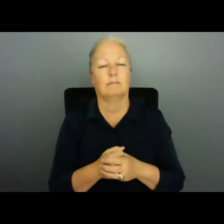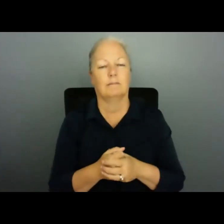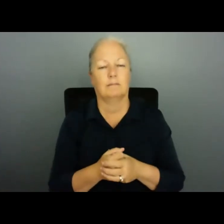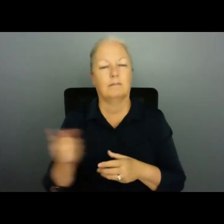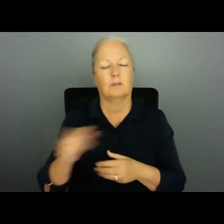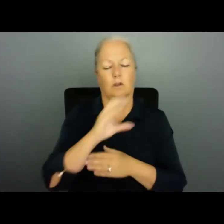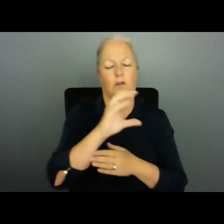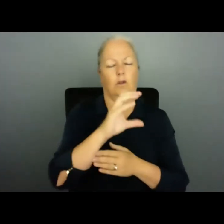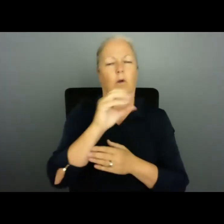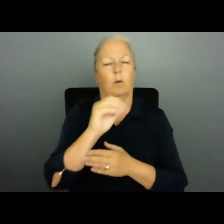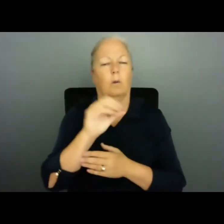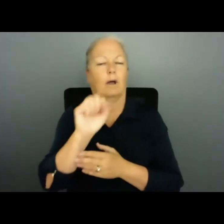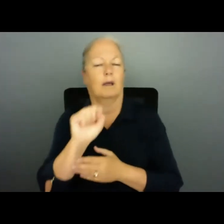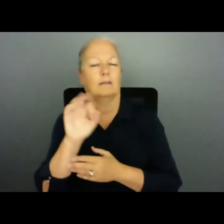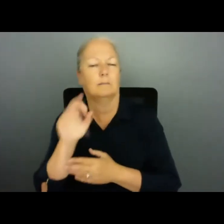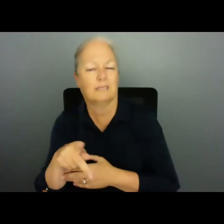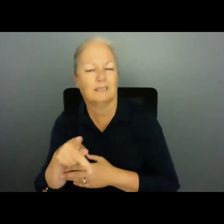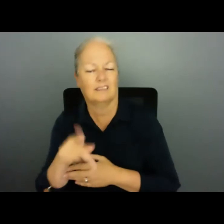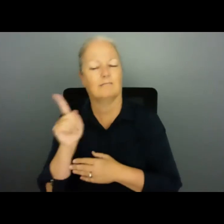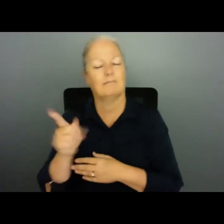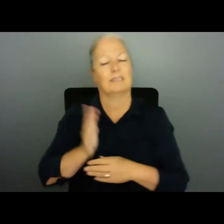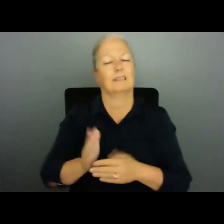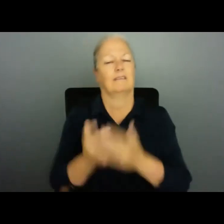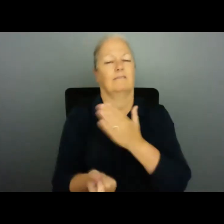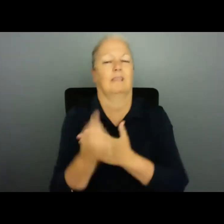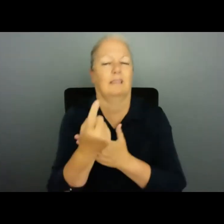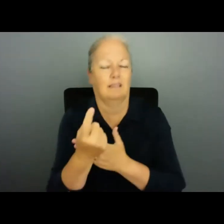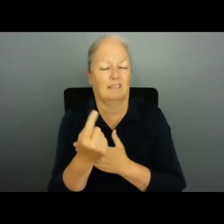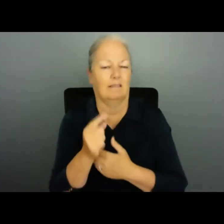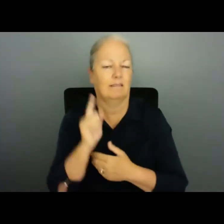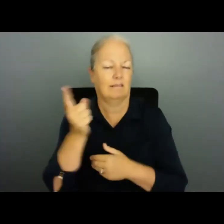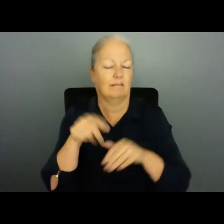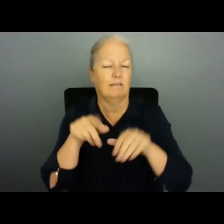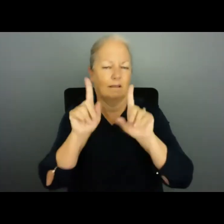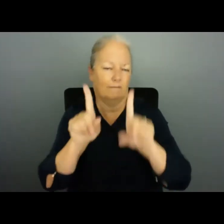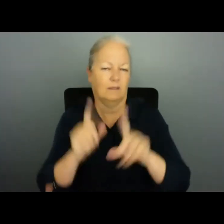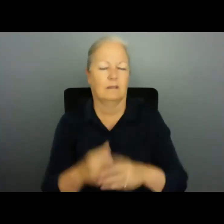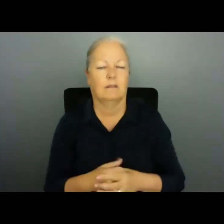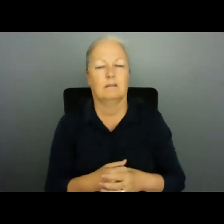we all agree that youth with disabilities demand inclusiveness and accessibility but it has taken